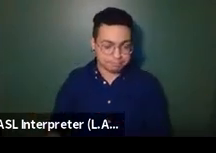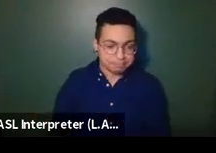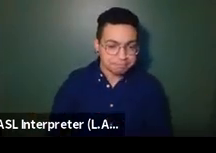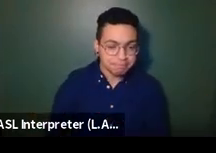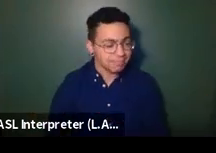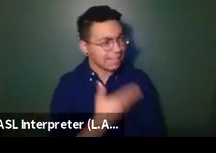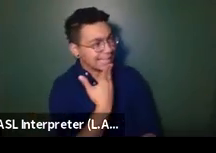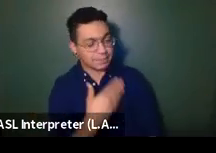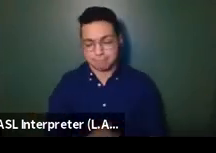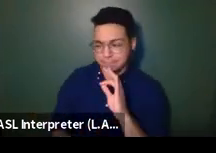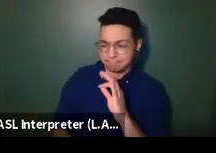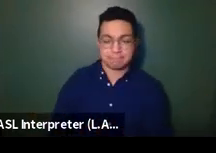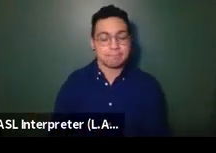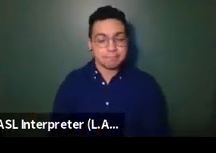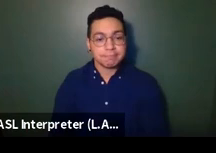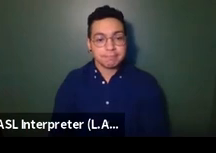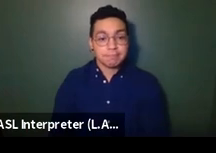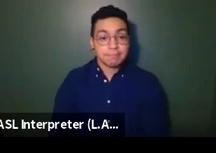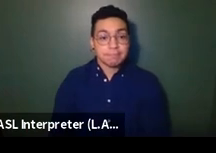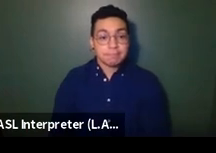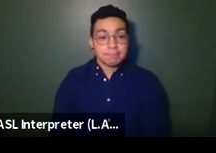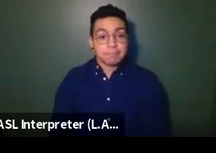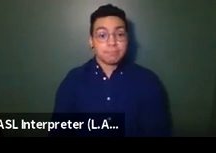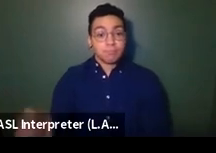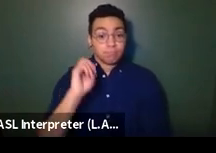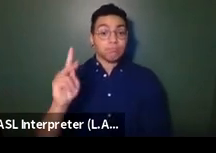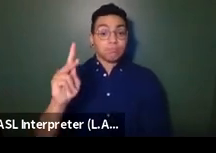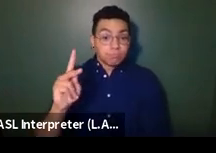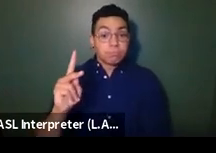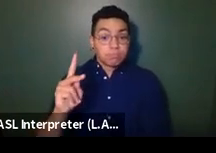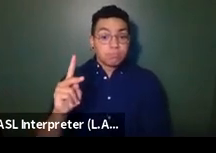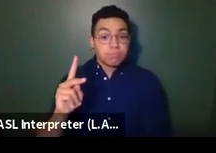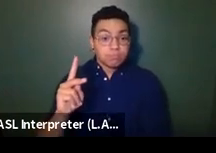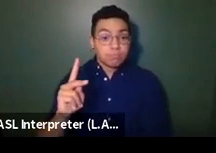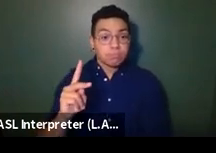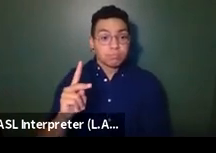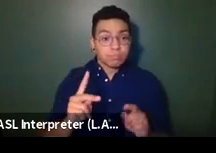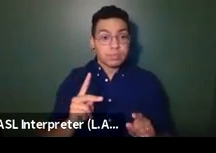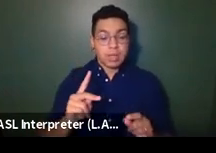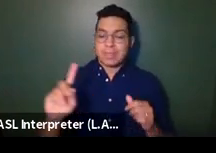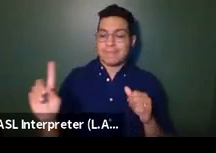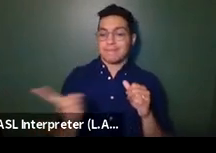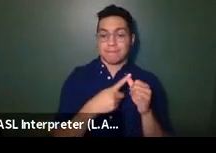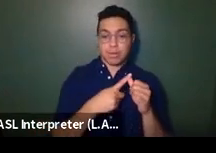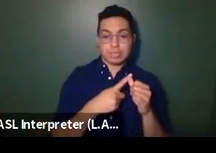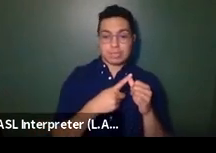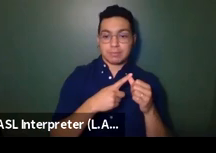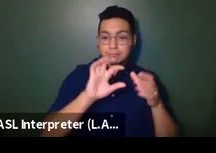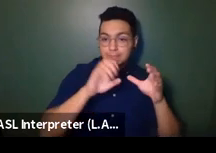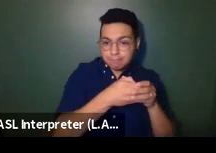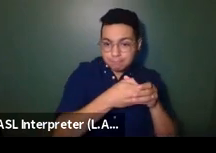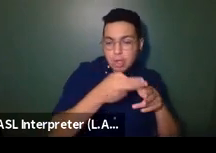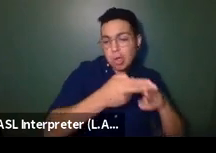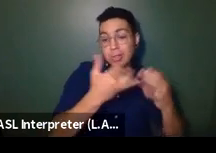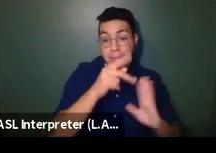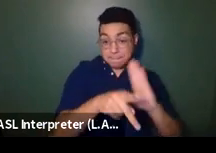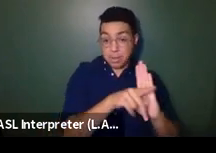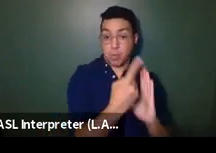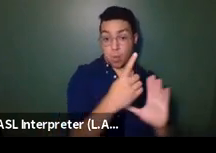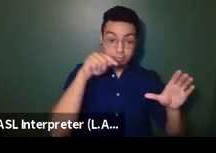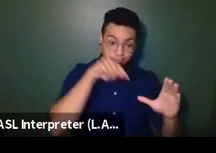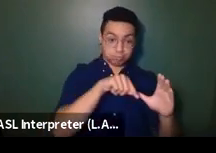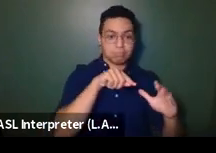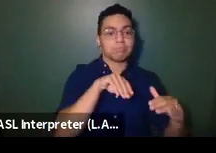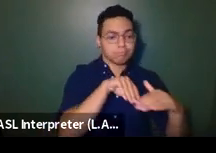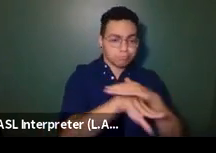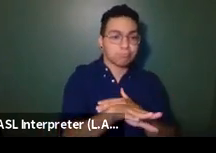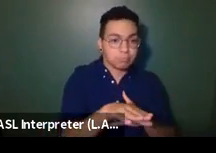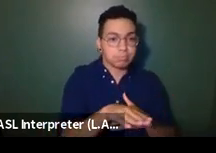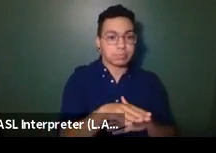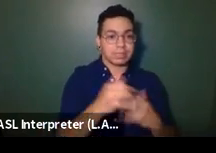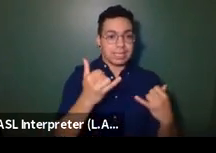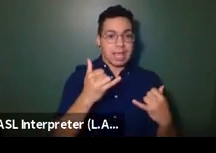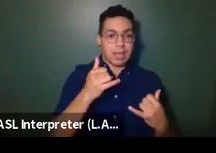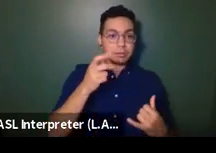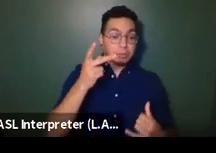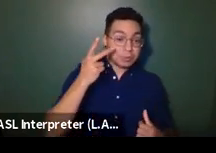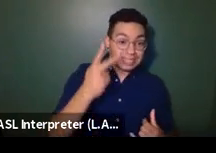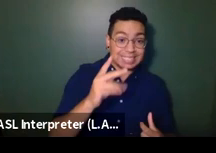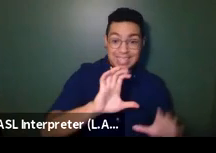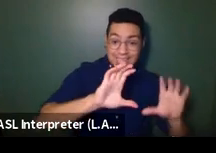ESD 189 - Amy Colburn: Okay, so let's go into. I'm just going to go into this that first section. I've just renamed it period one. So to get back into the core of the course. I'm going to click on that period one